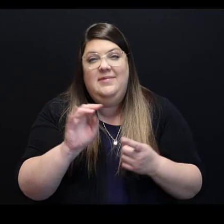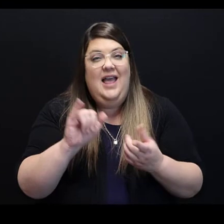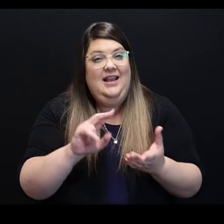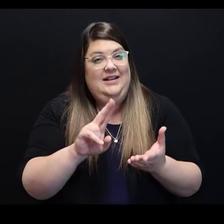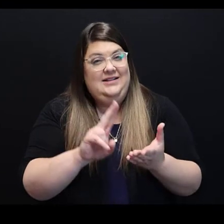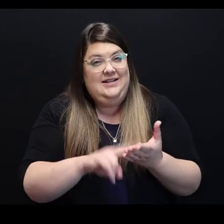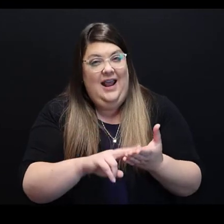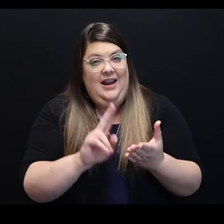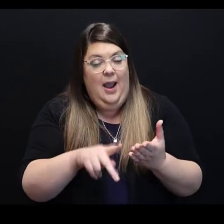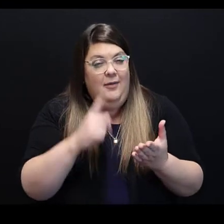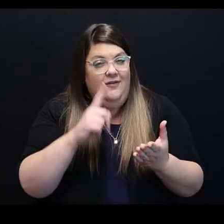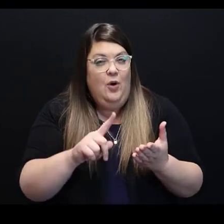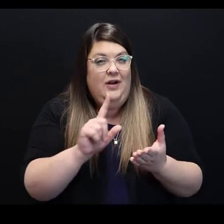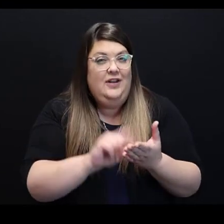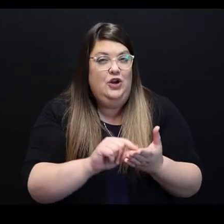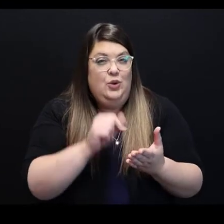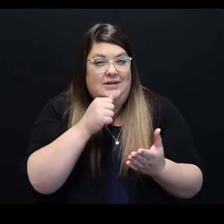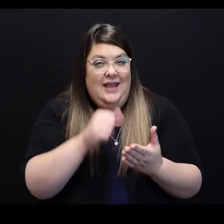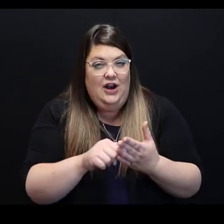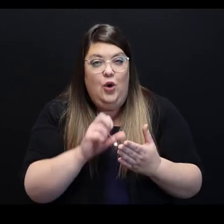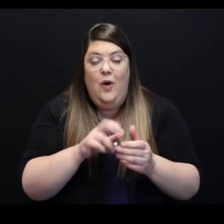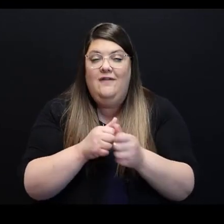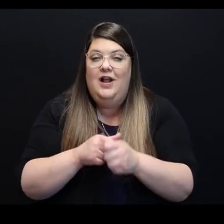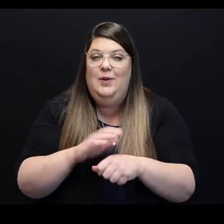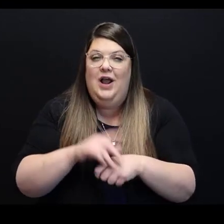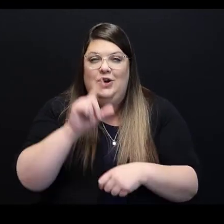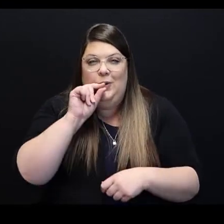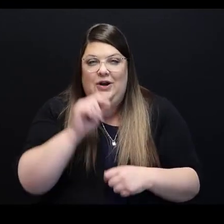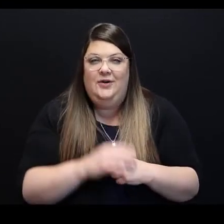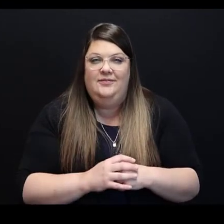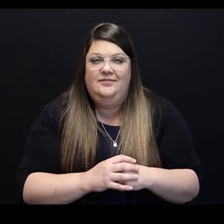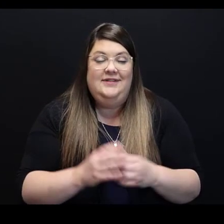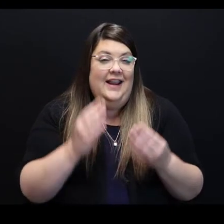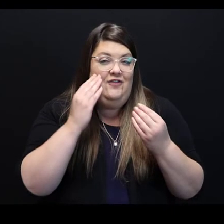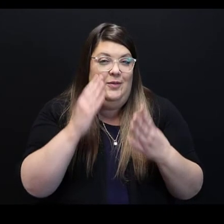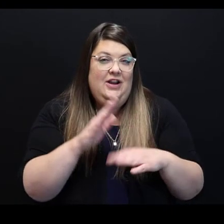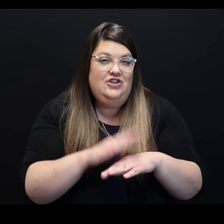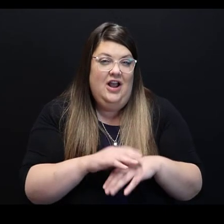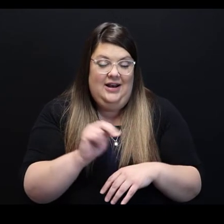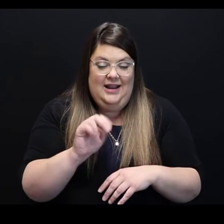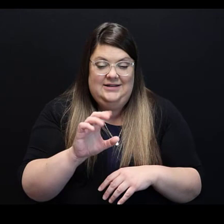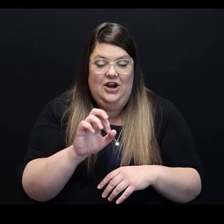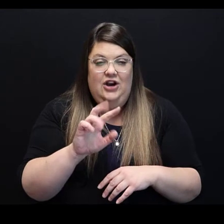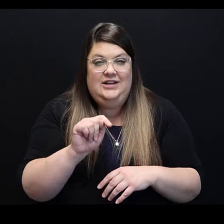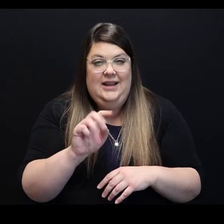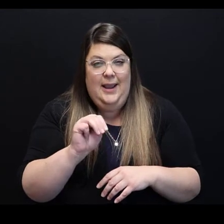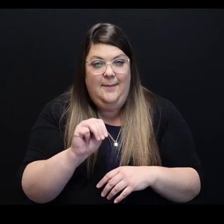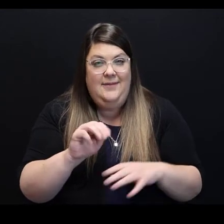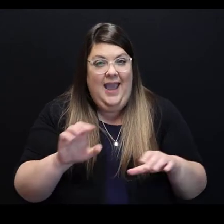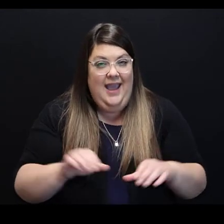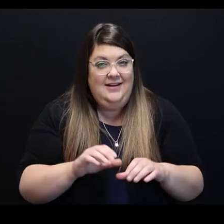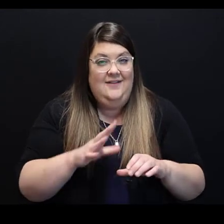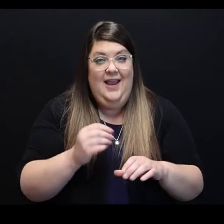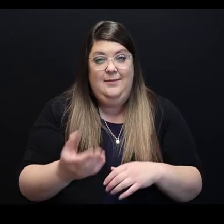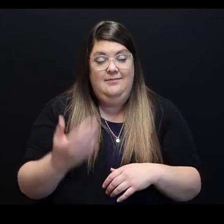or following the NCRTM on twitter. Information on NCRTM's active and past communities of practice